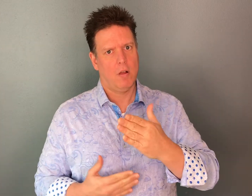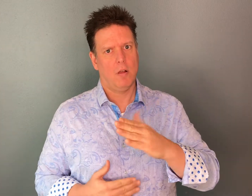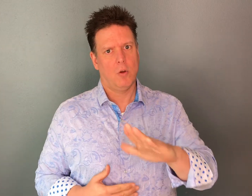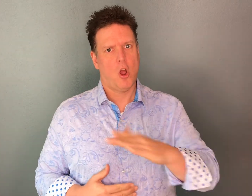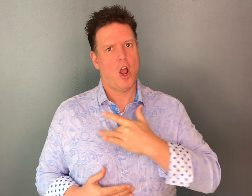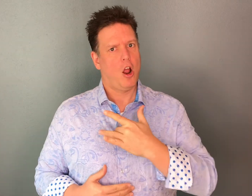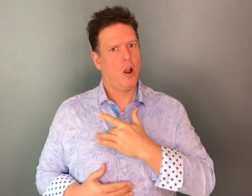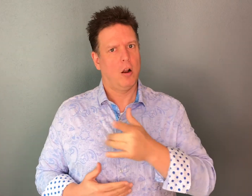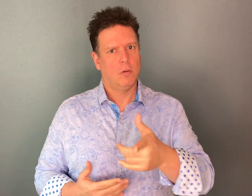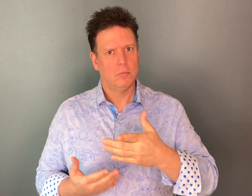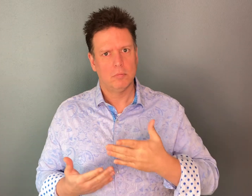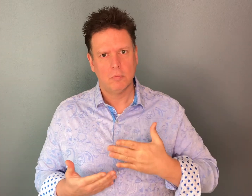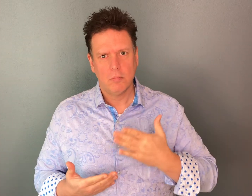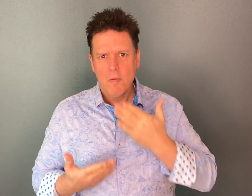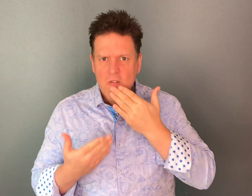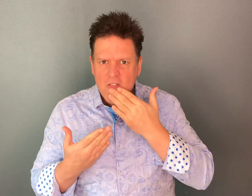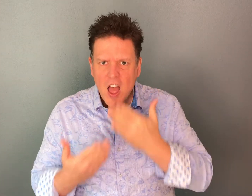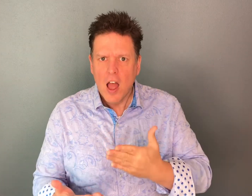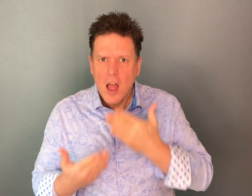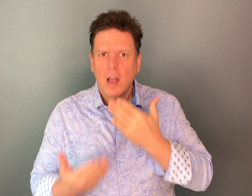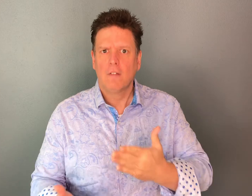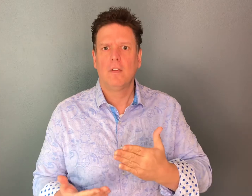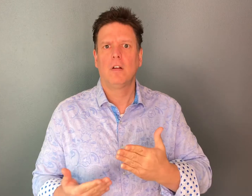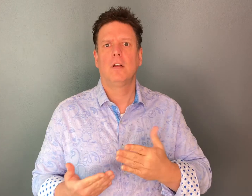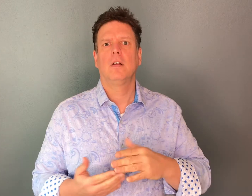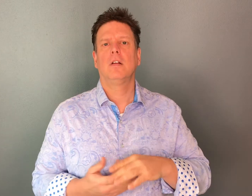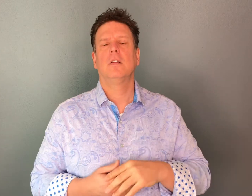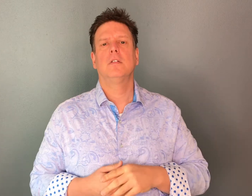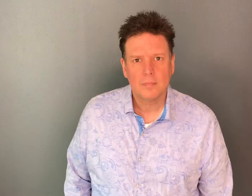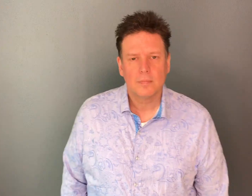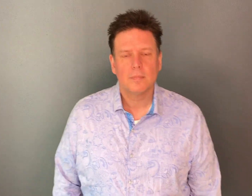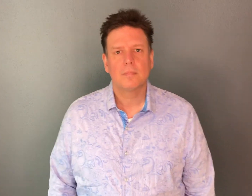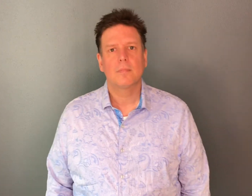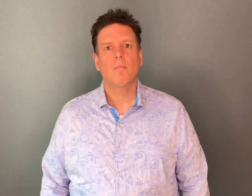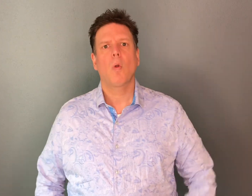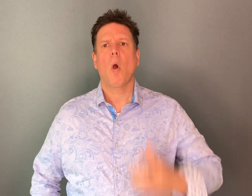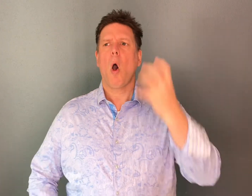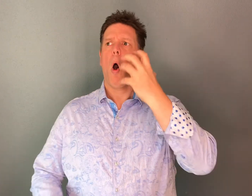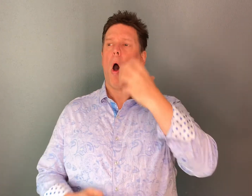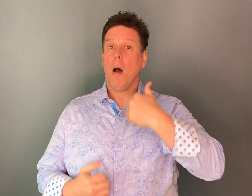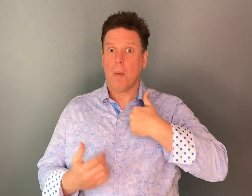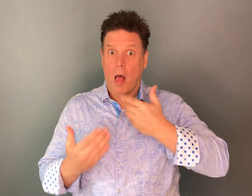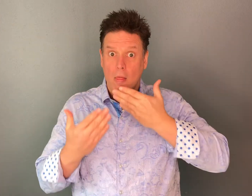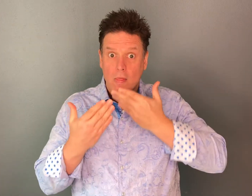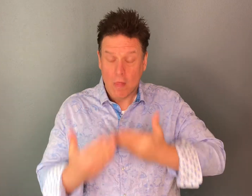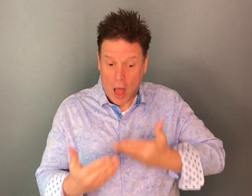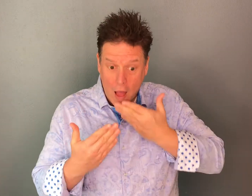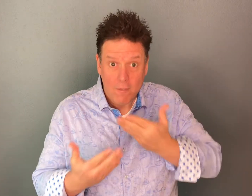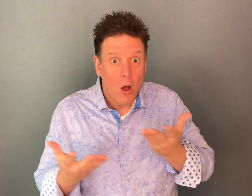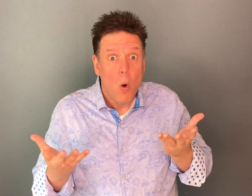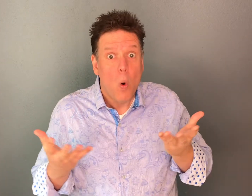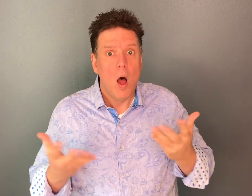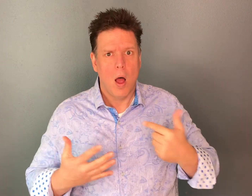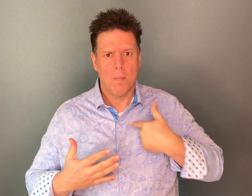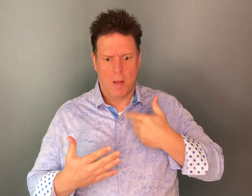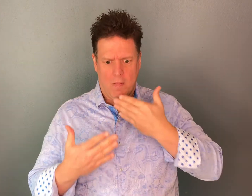What happens when you're grateful? For example I am so